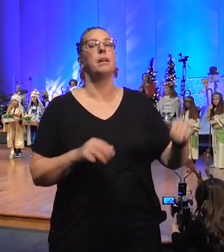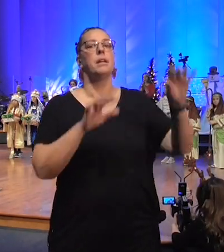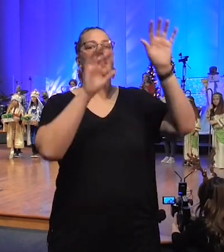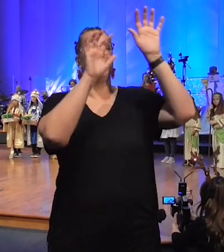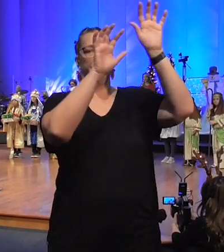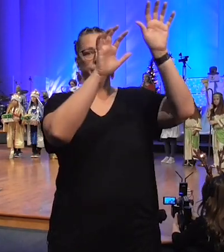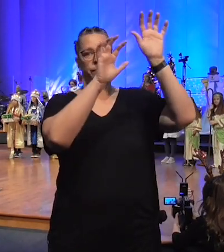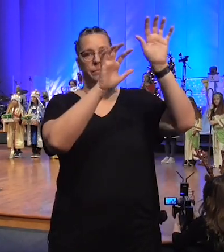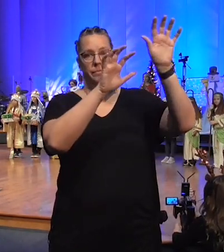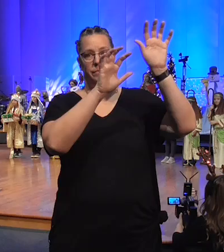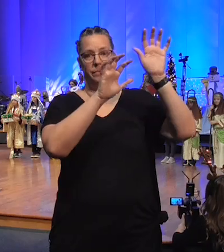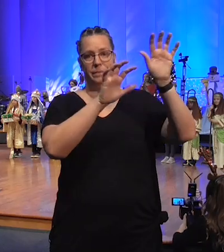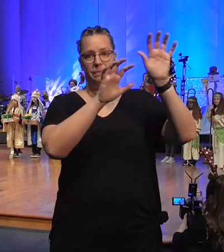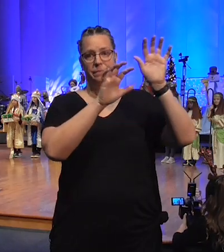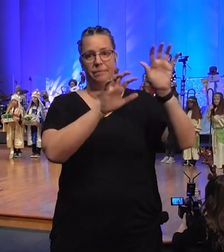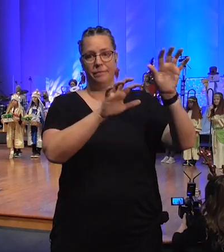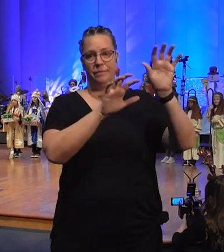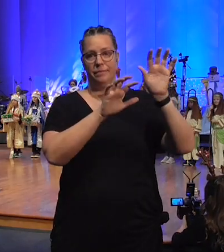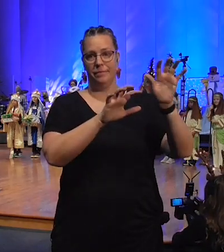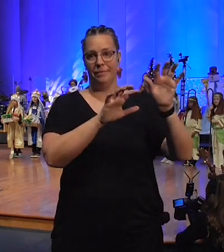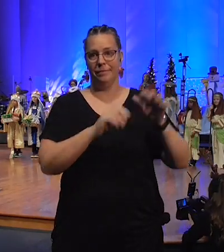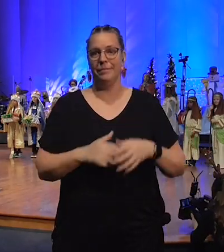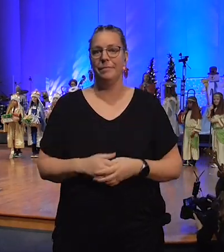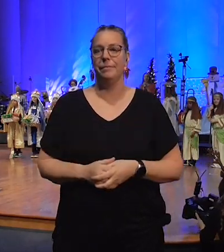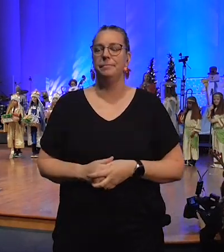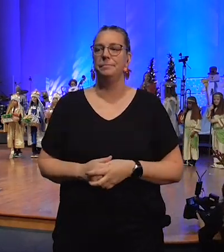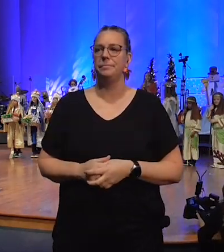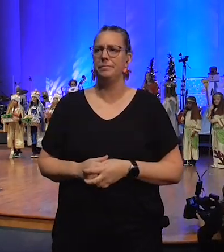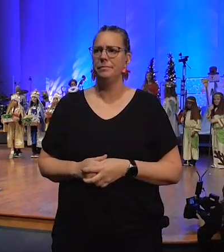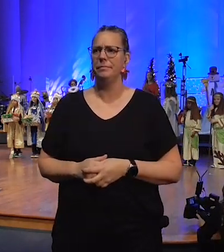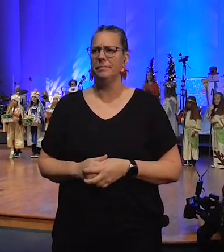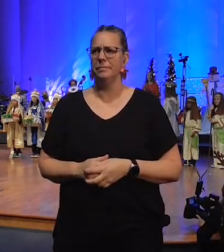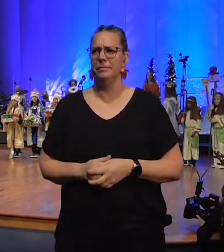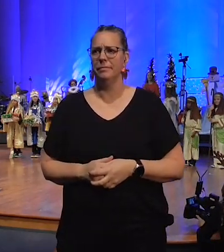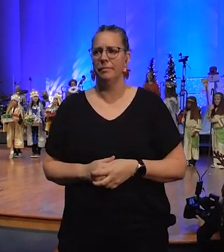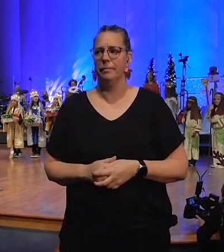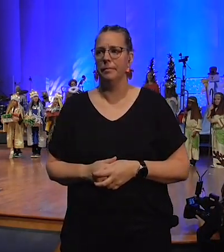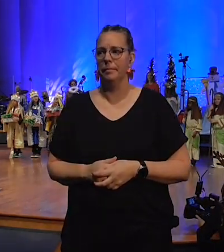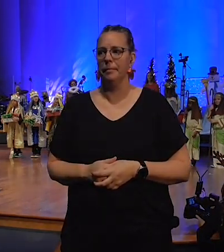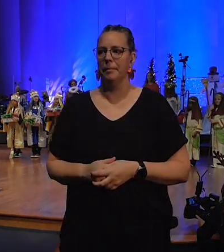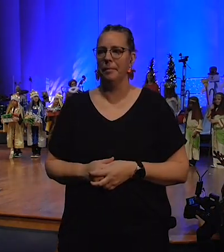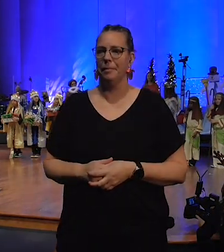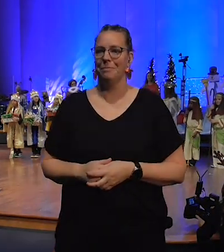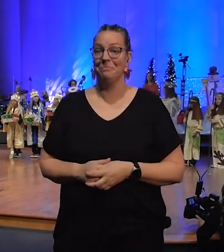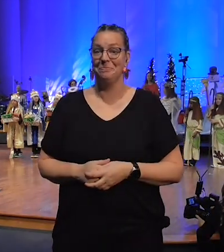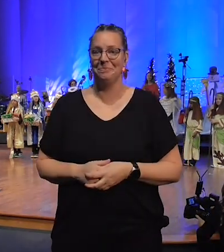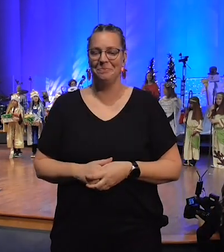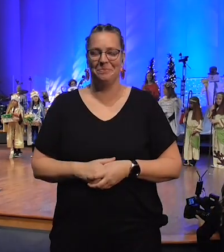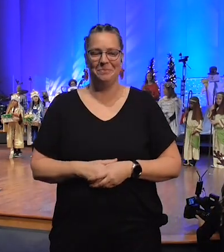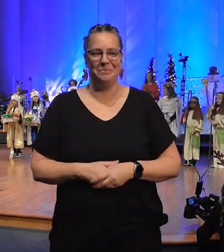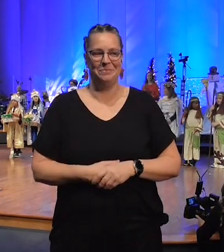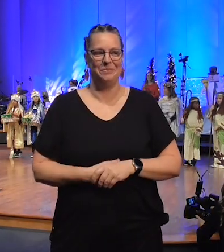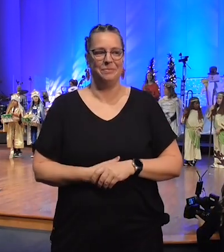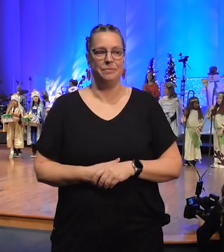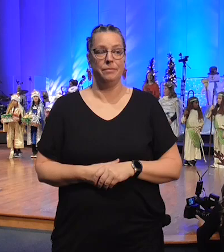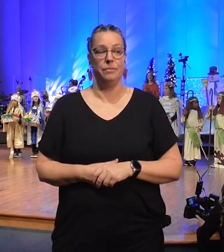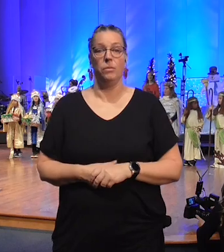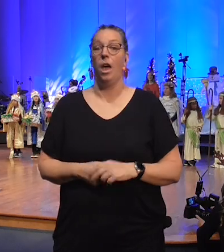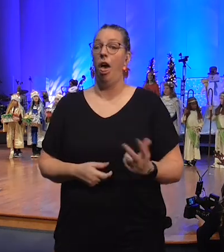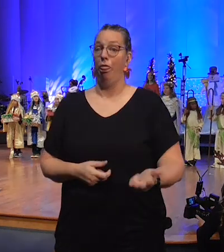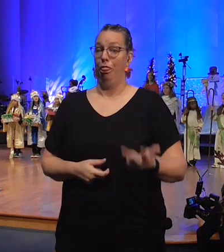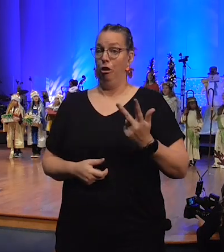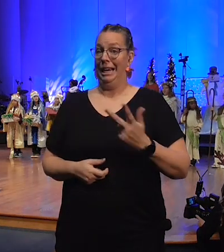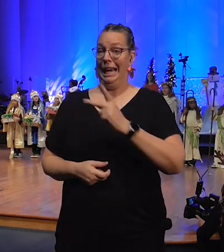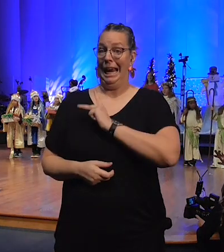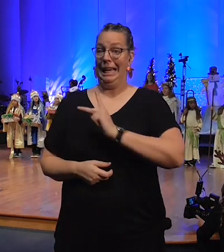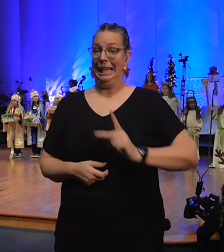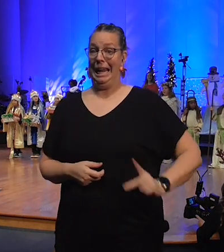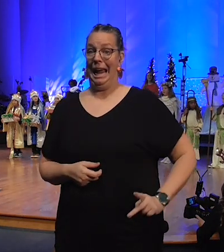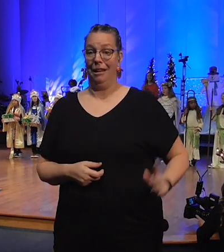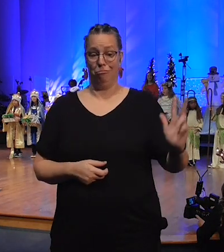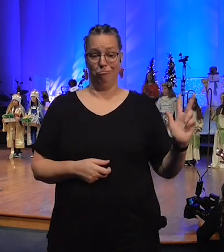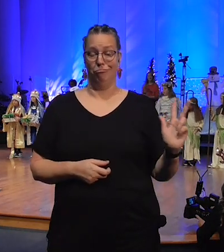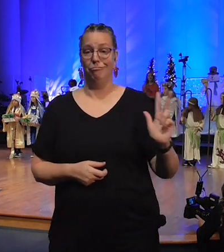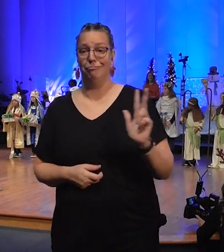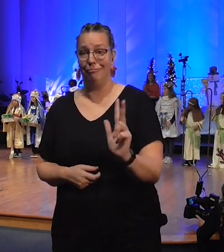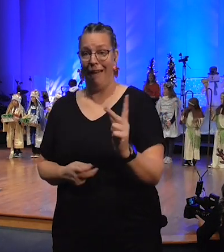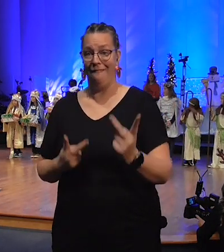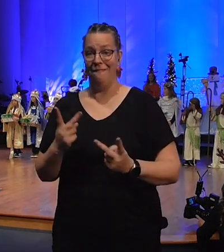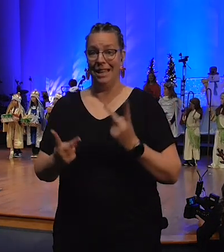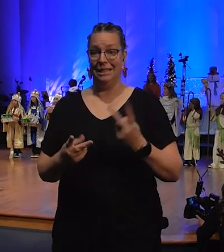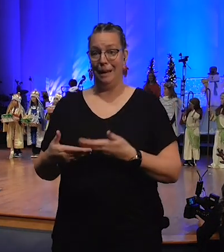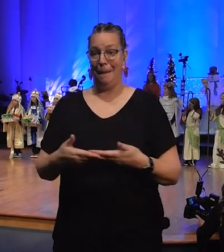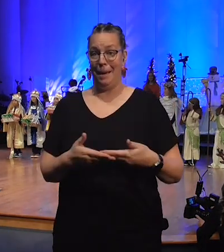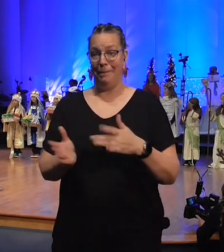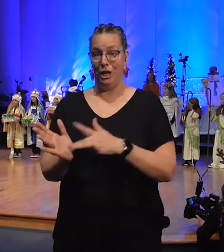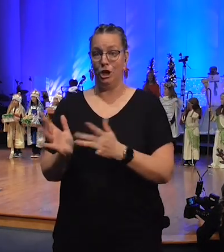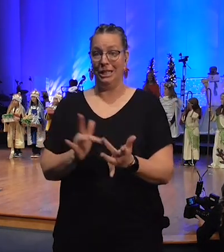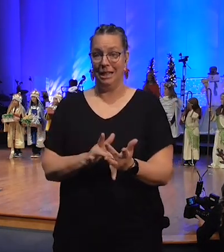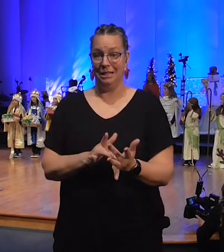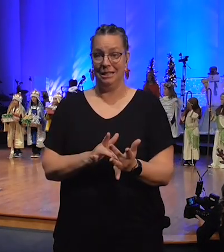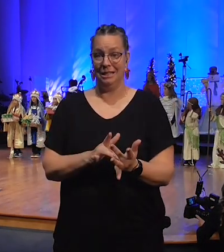deep and dreamless sleep the S his stars go by three kings visited baby